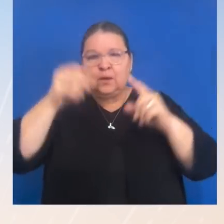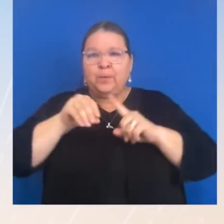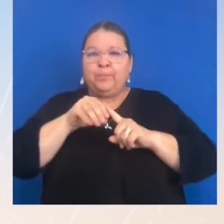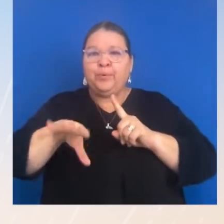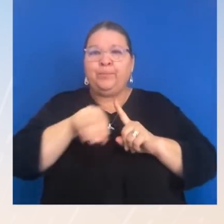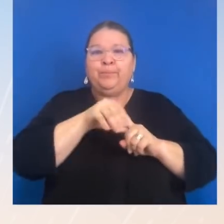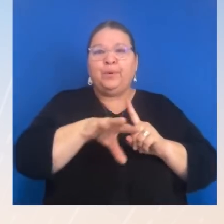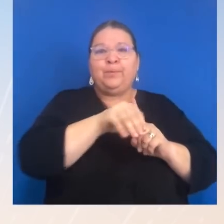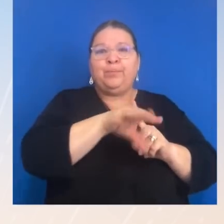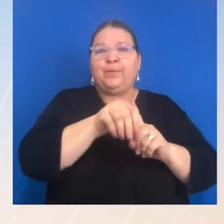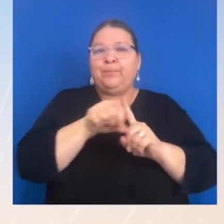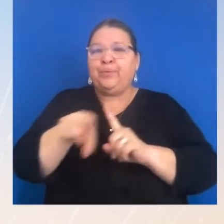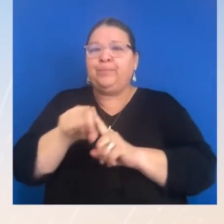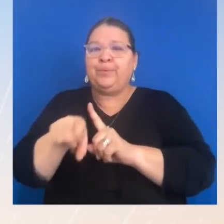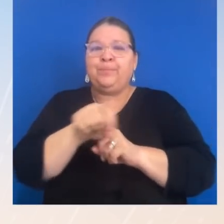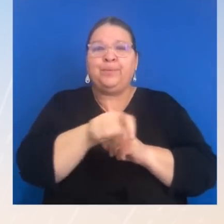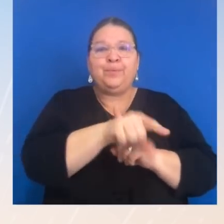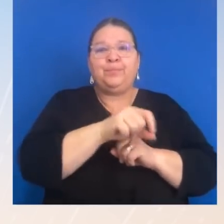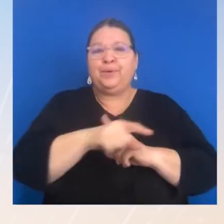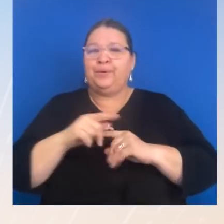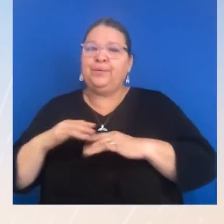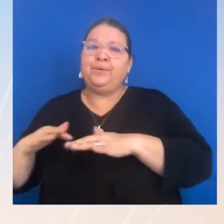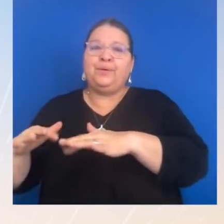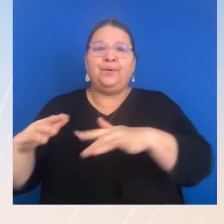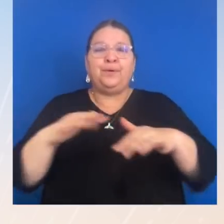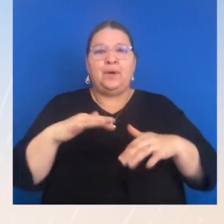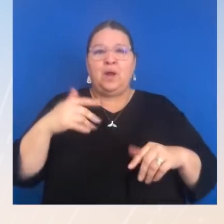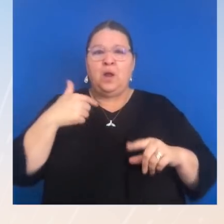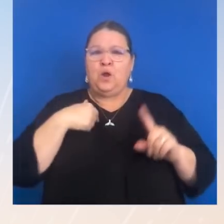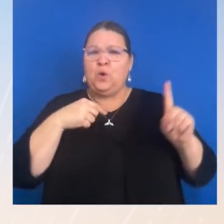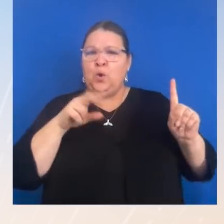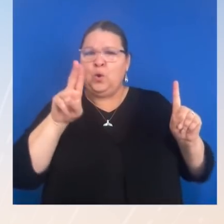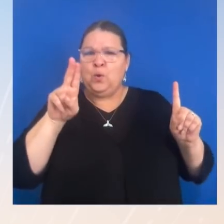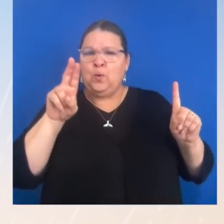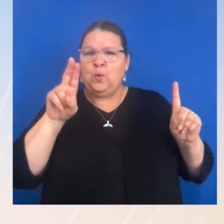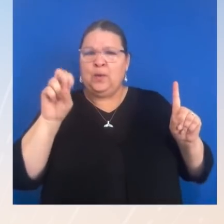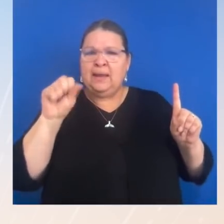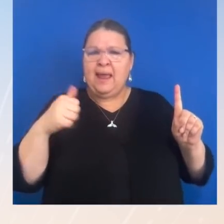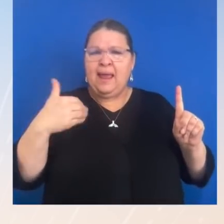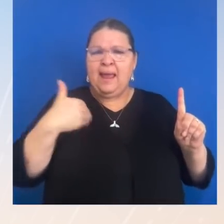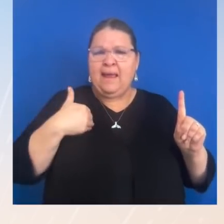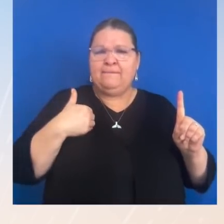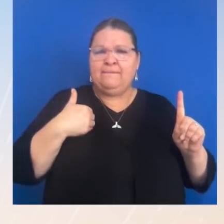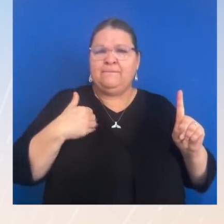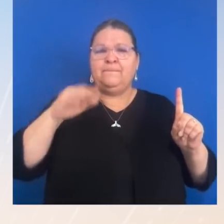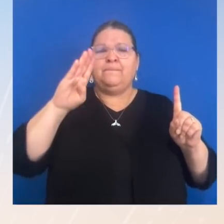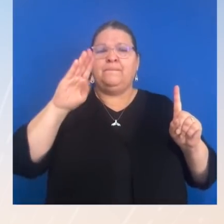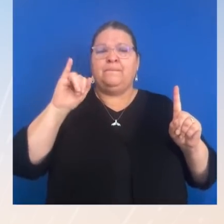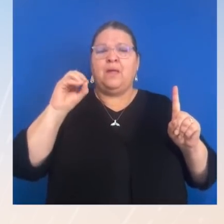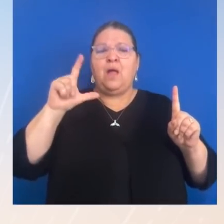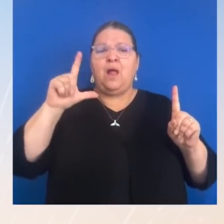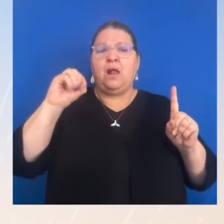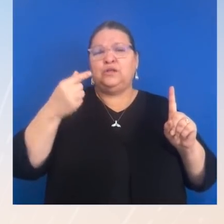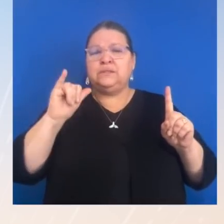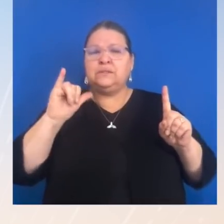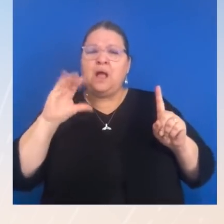or Ukraine does, that they're operating. Russia is the one -- is the country that has a chemical and biological weapons program.